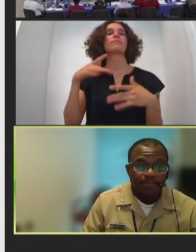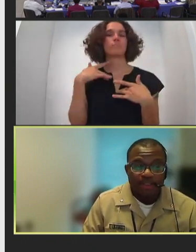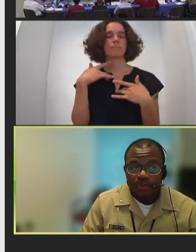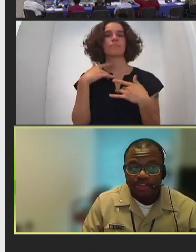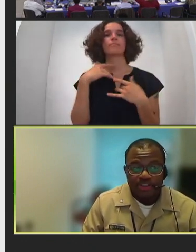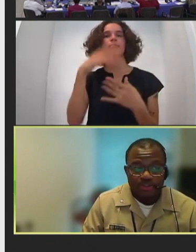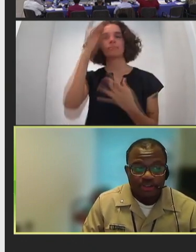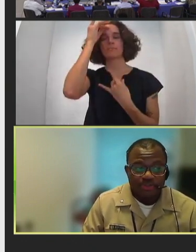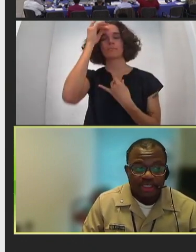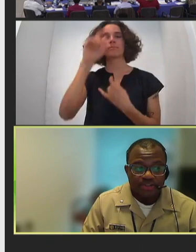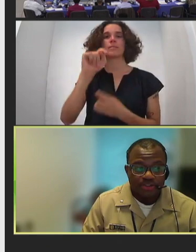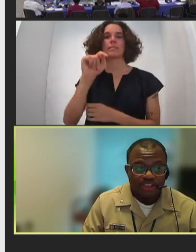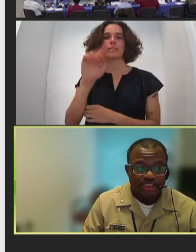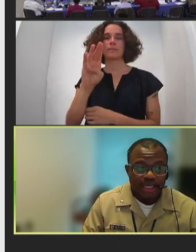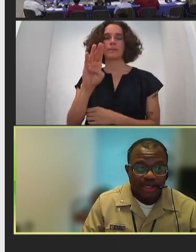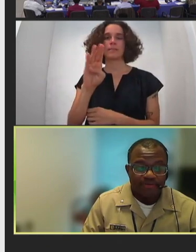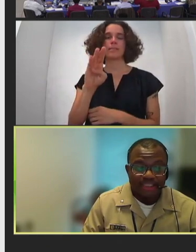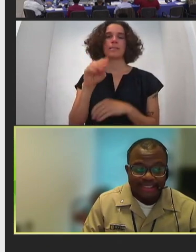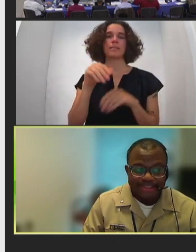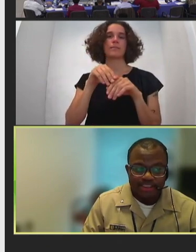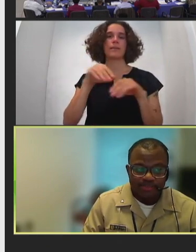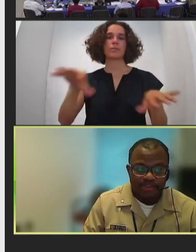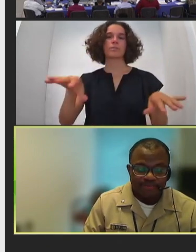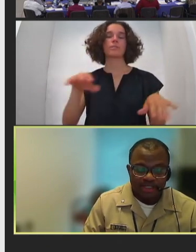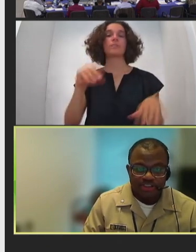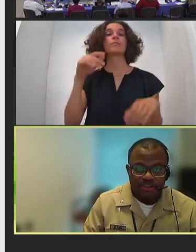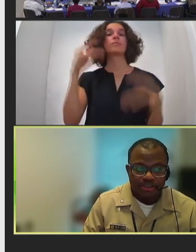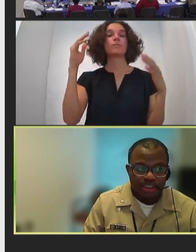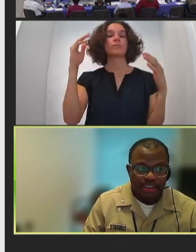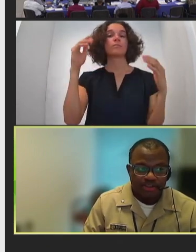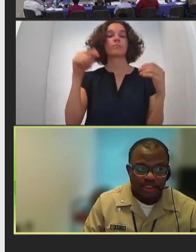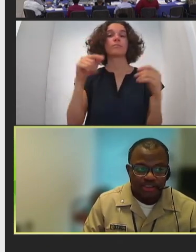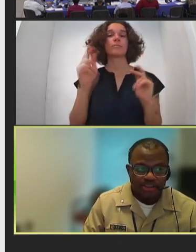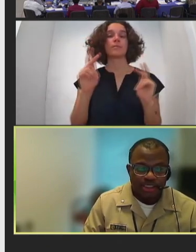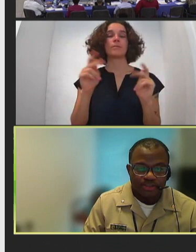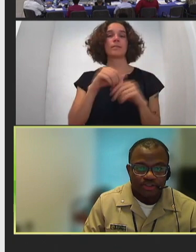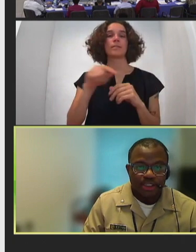People in this circumstance are said to have latent TB infection in the United States,